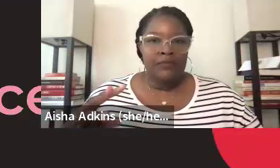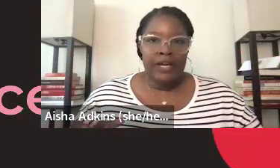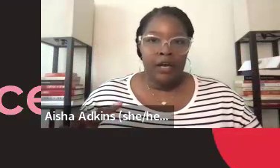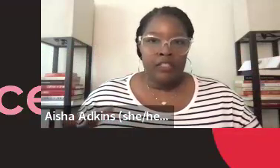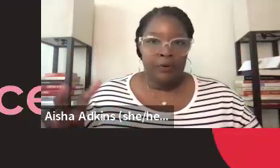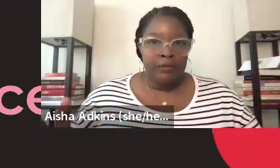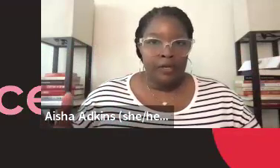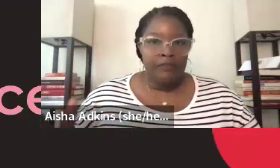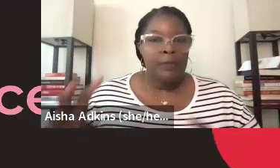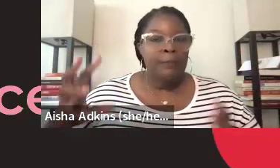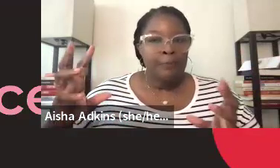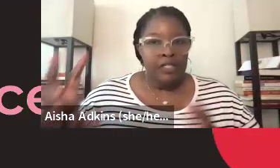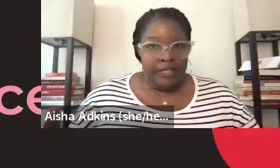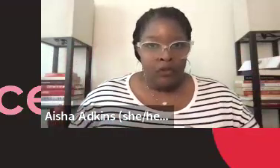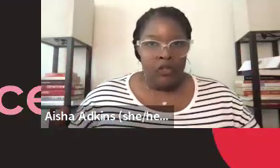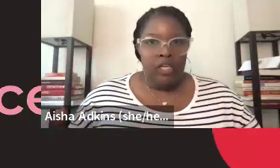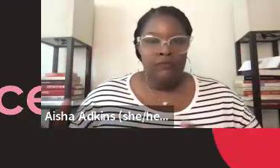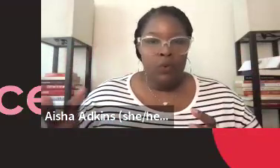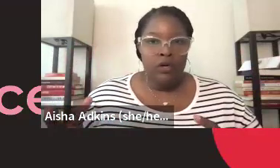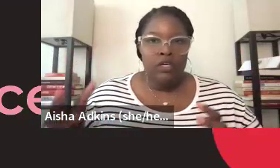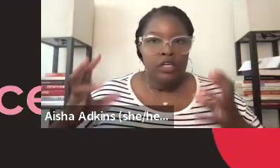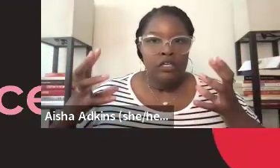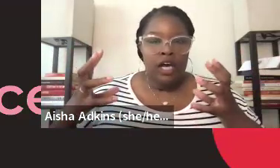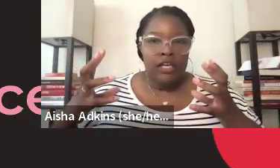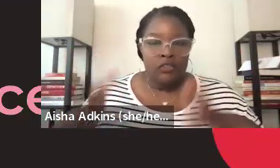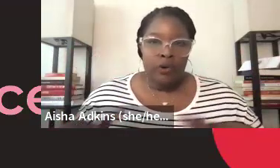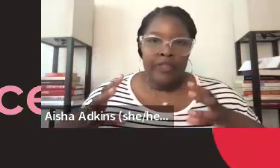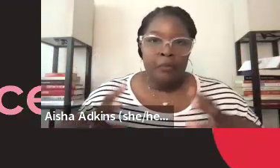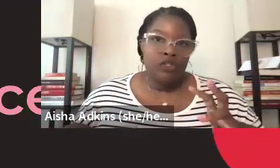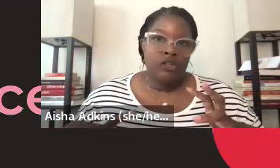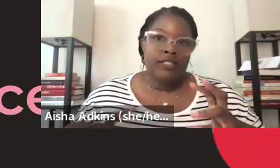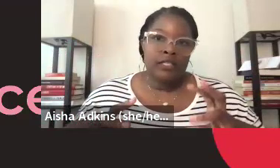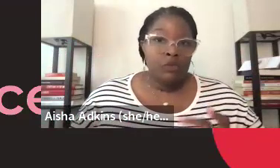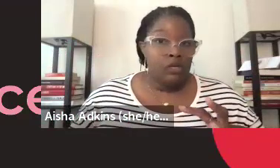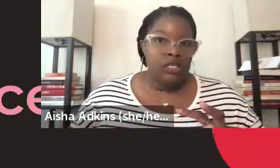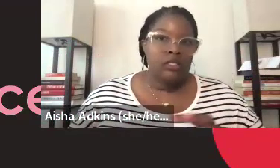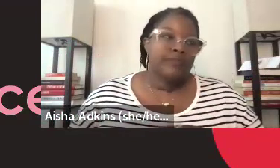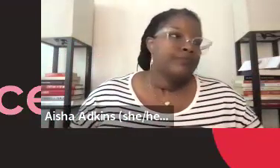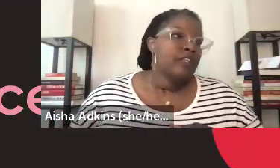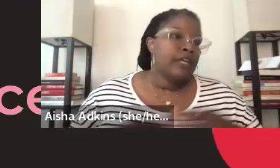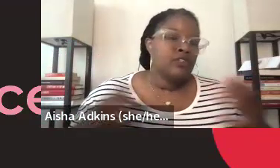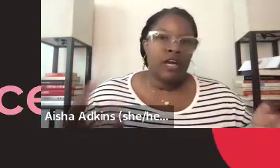be very cost prohibitive, particularly for historically marginalized communities that do